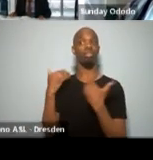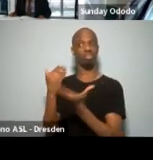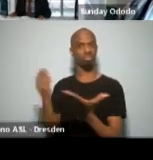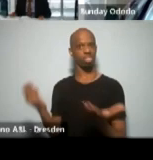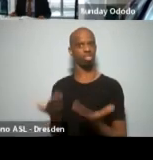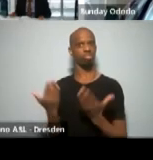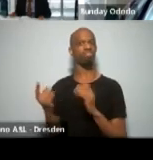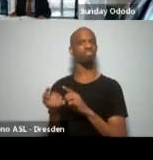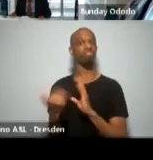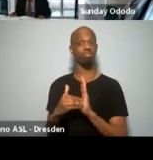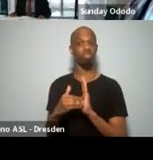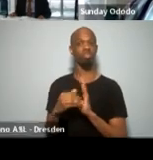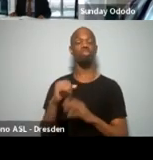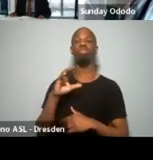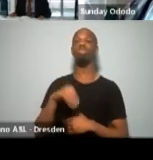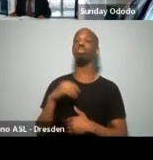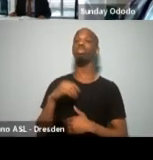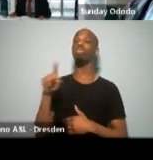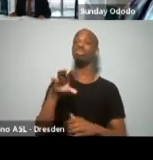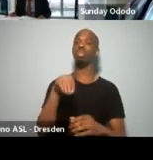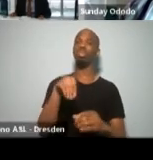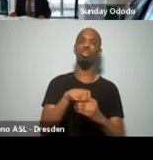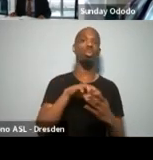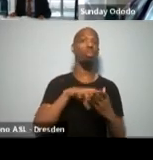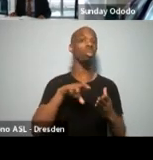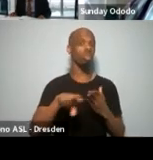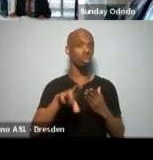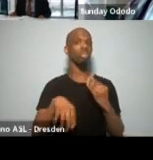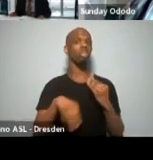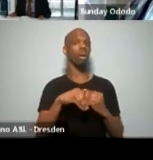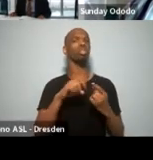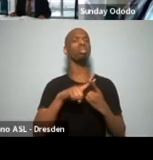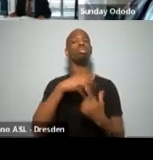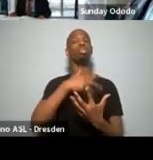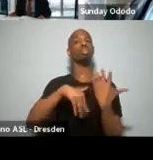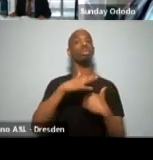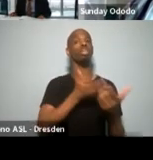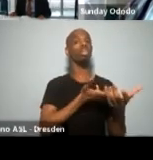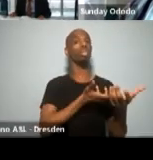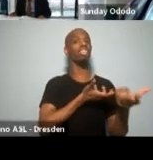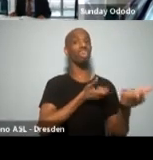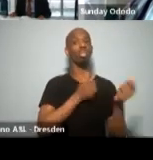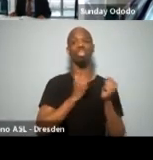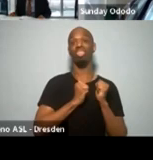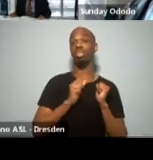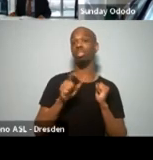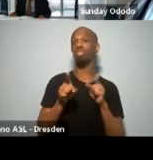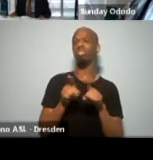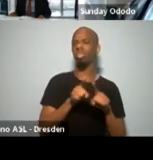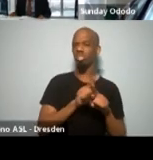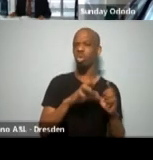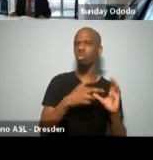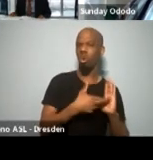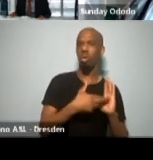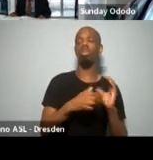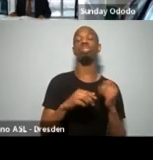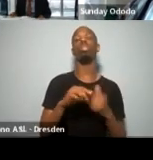in Socially Engaged Theater. He's also an assistant professor at the University of Regina and a research associate